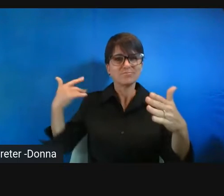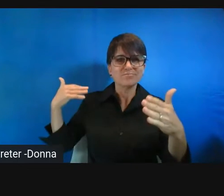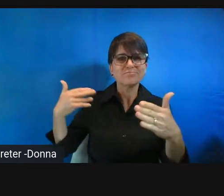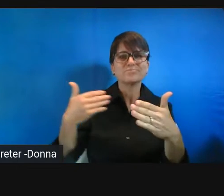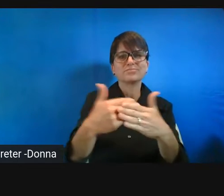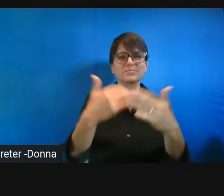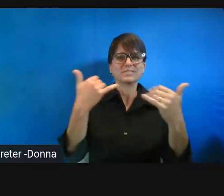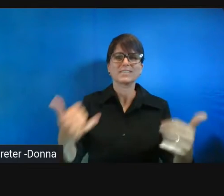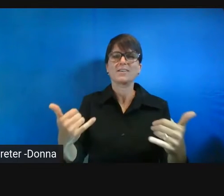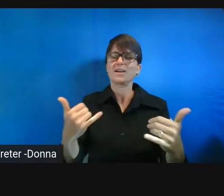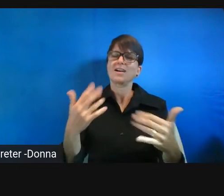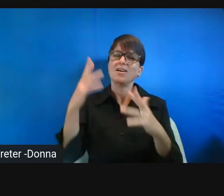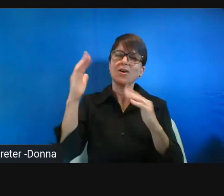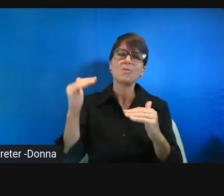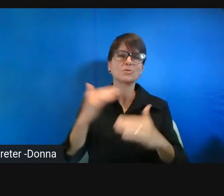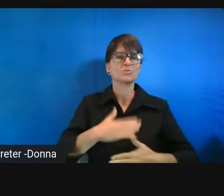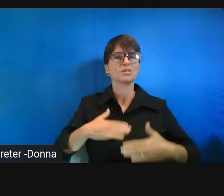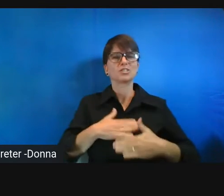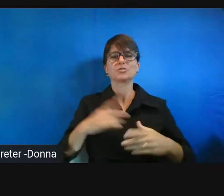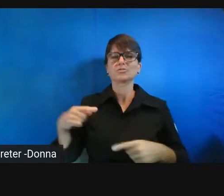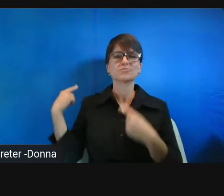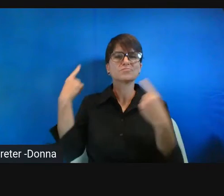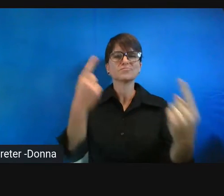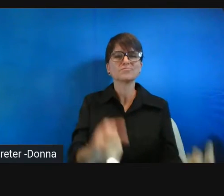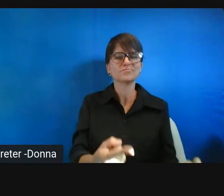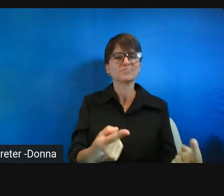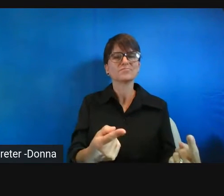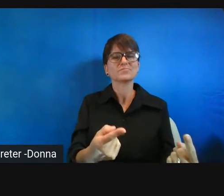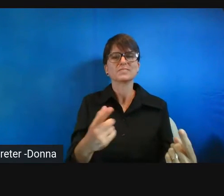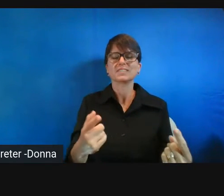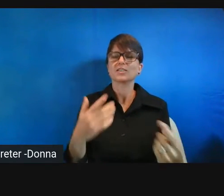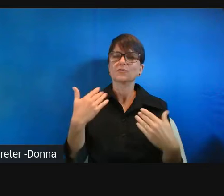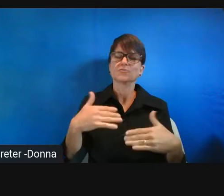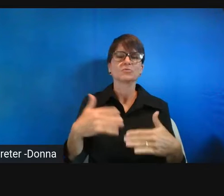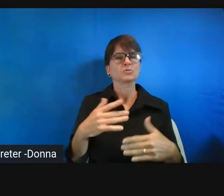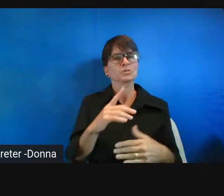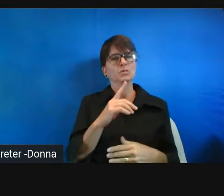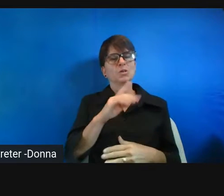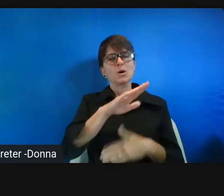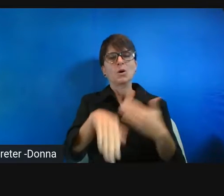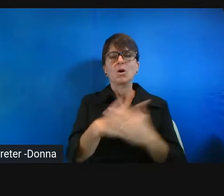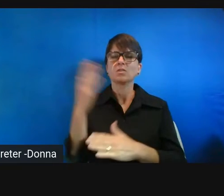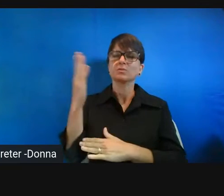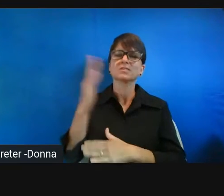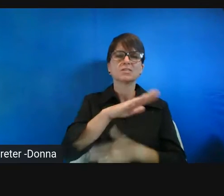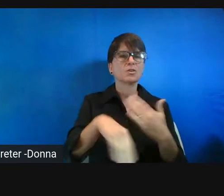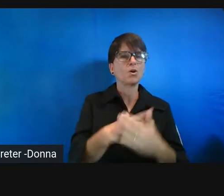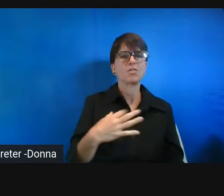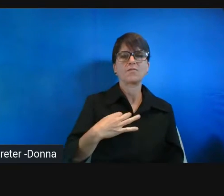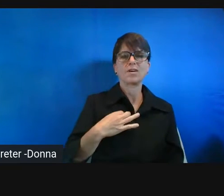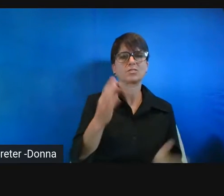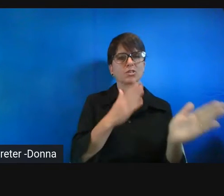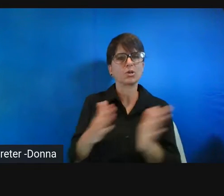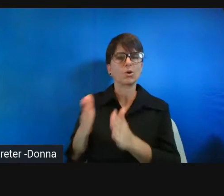I hope you've enjoyed it as much as I have truly a standup job from all the presenters, volunteers, and organizers for this year's event.